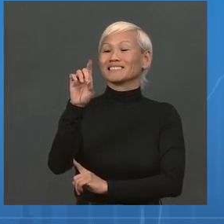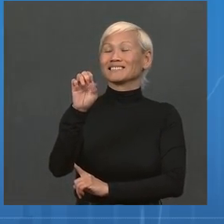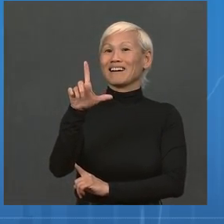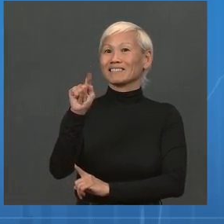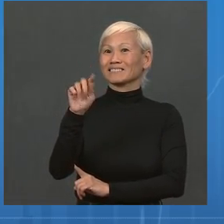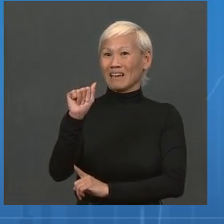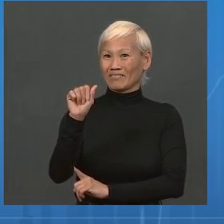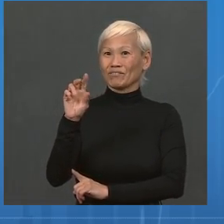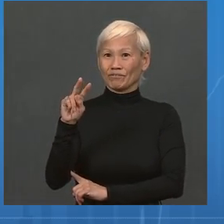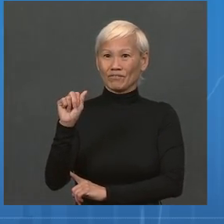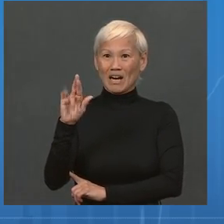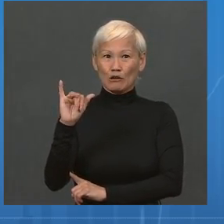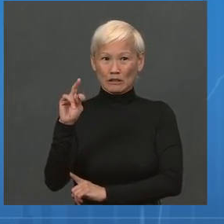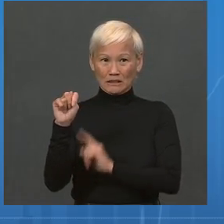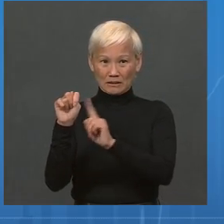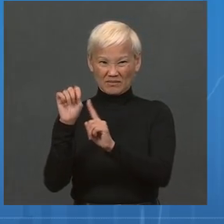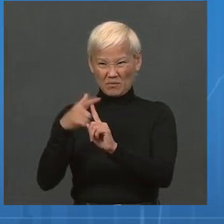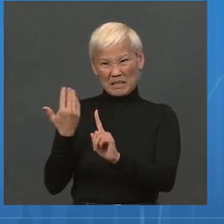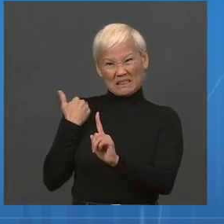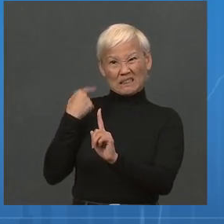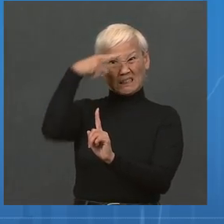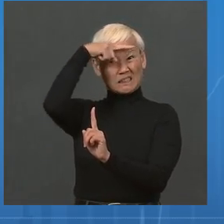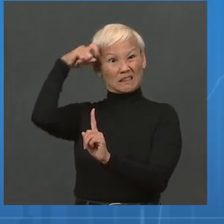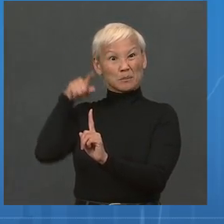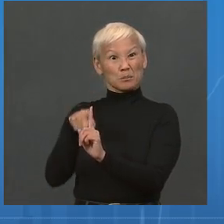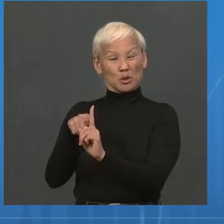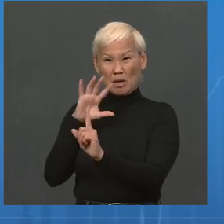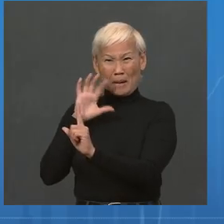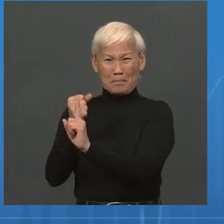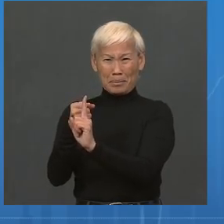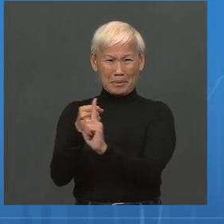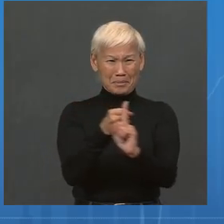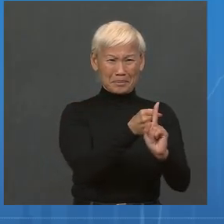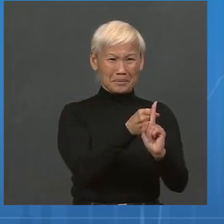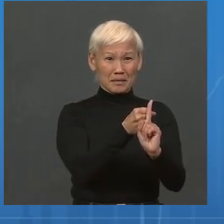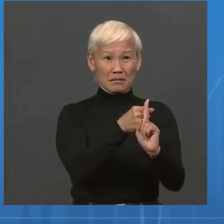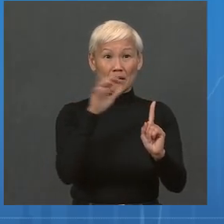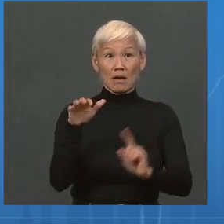During a six-week period in late June to mid-August, COVID-19 hospitalizations